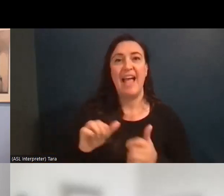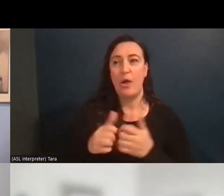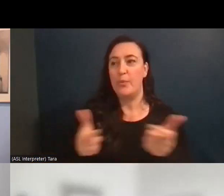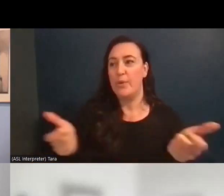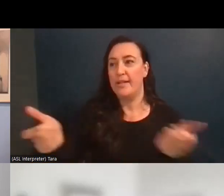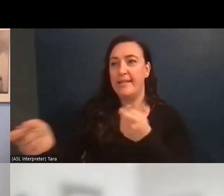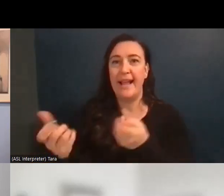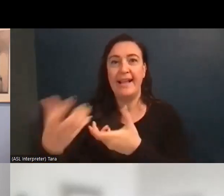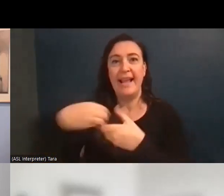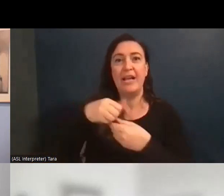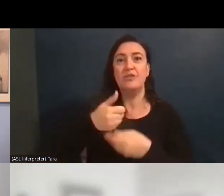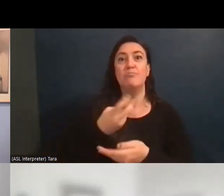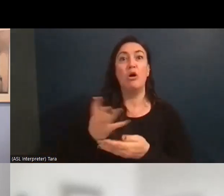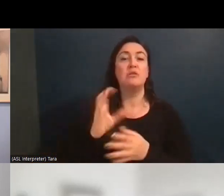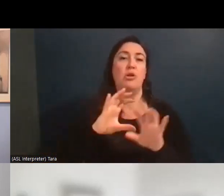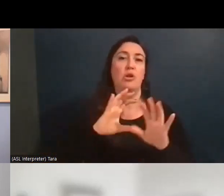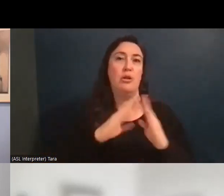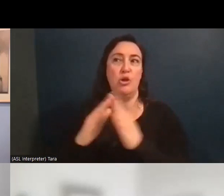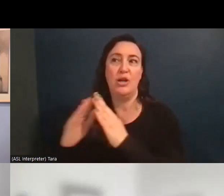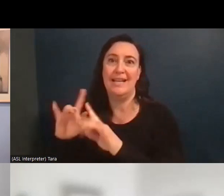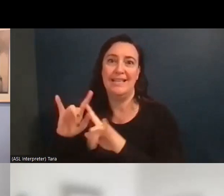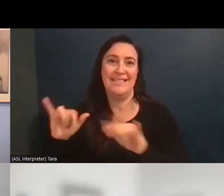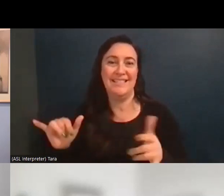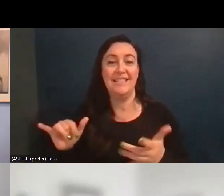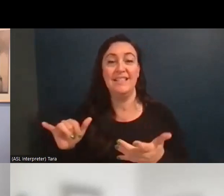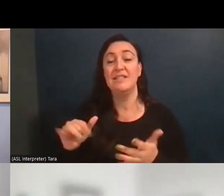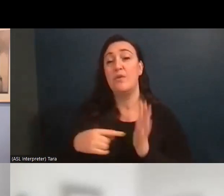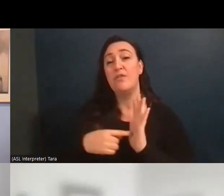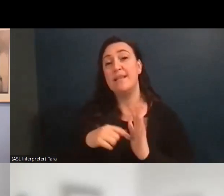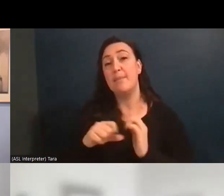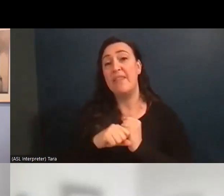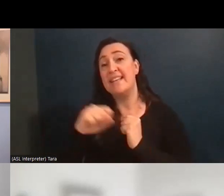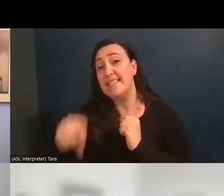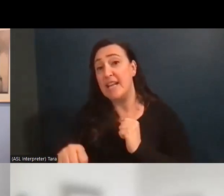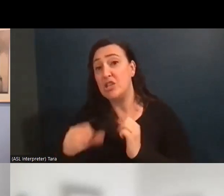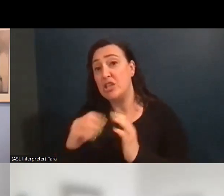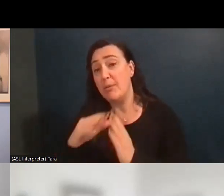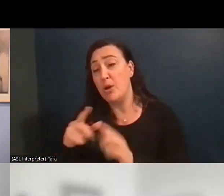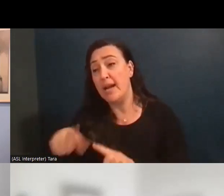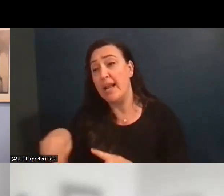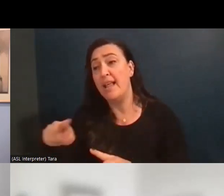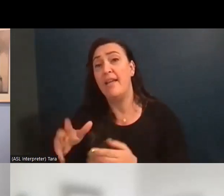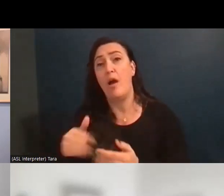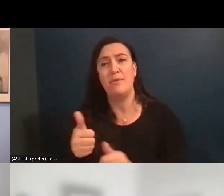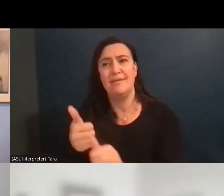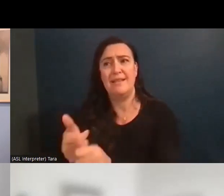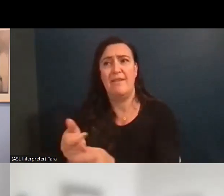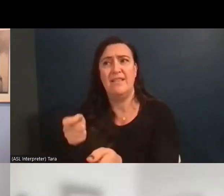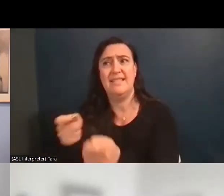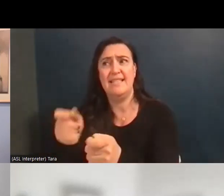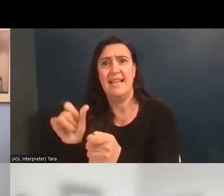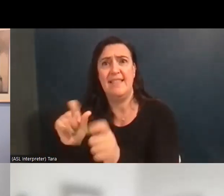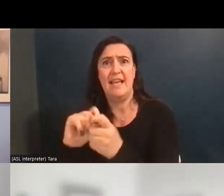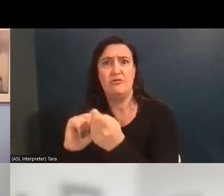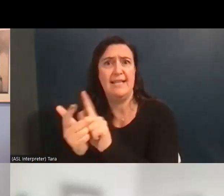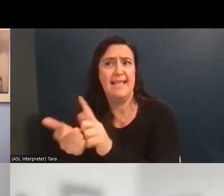And if you can engage like like for example the Extension community, they can almost self facilitate that translation and